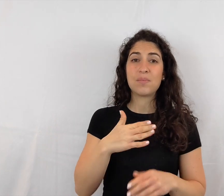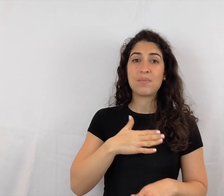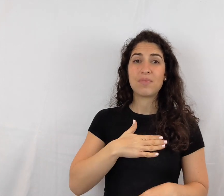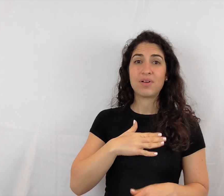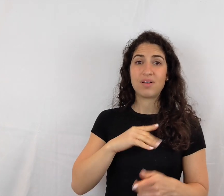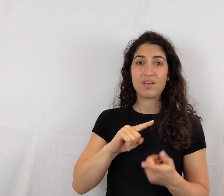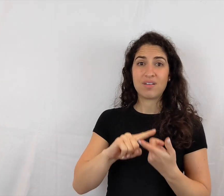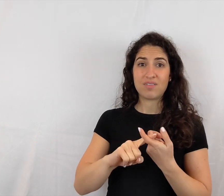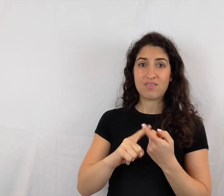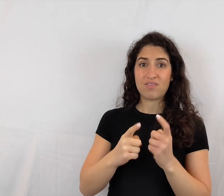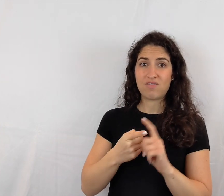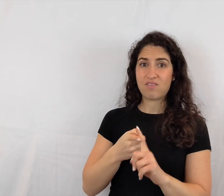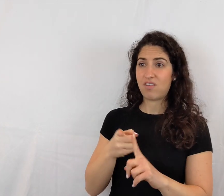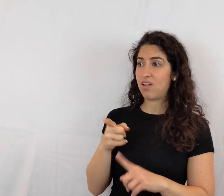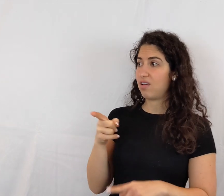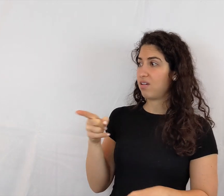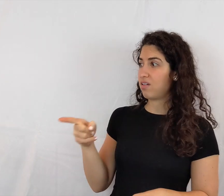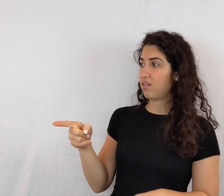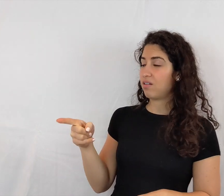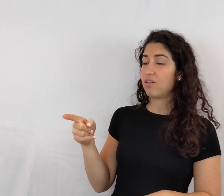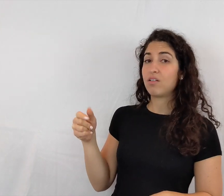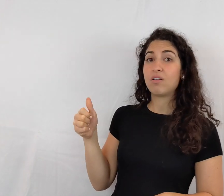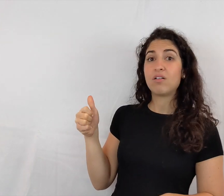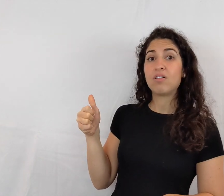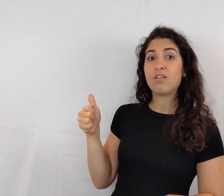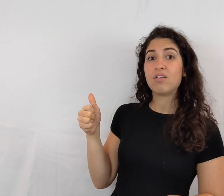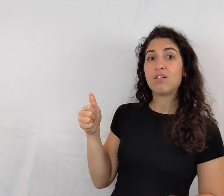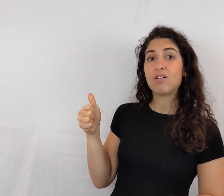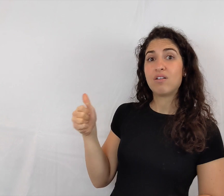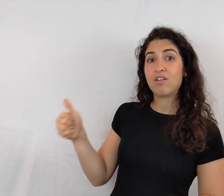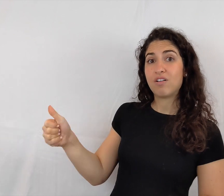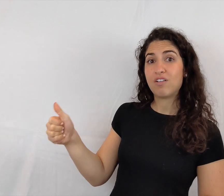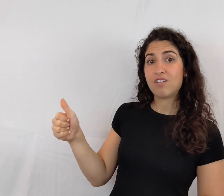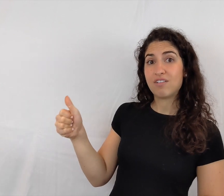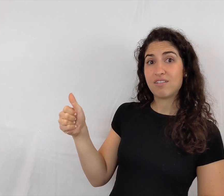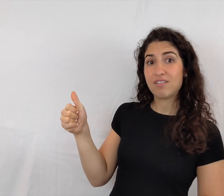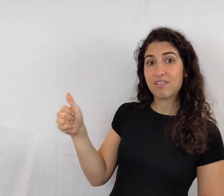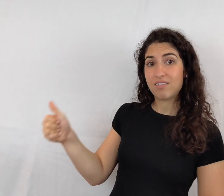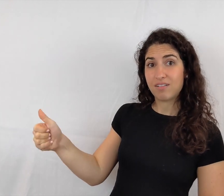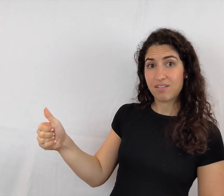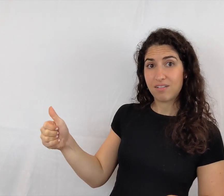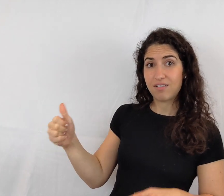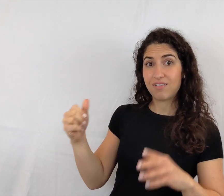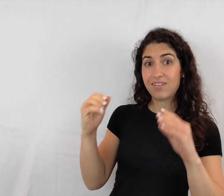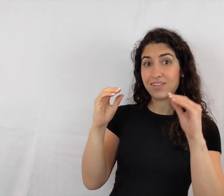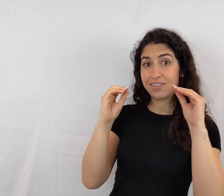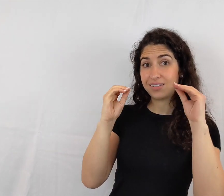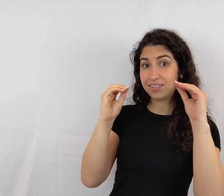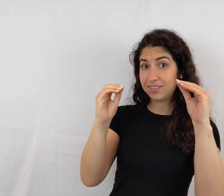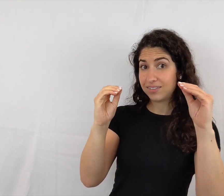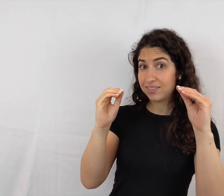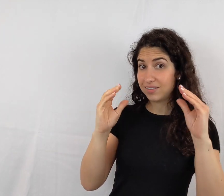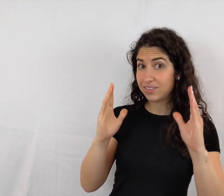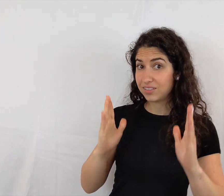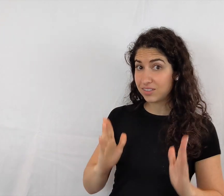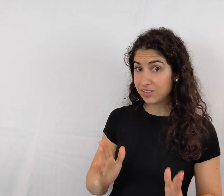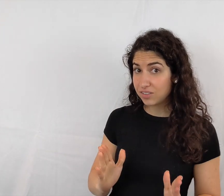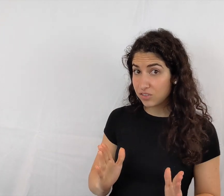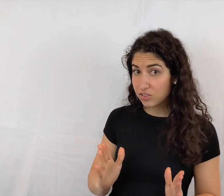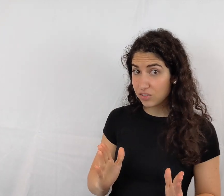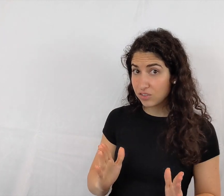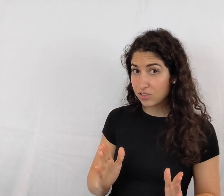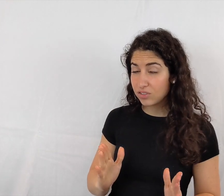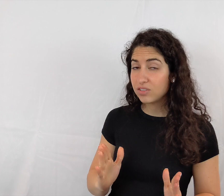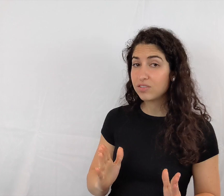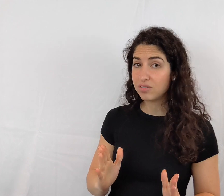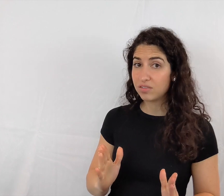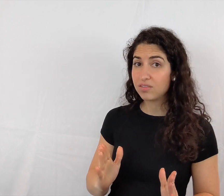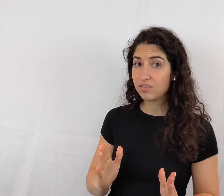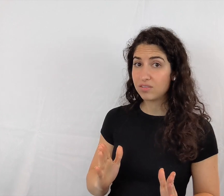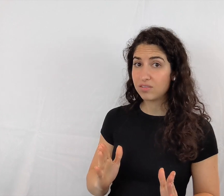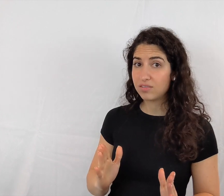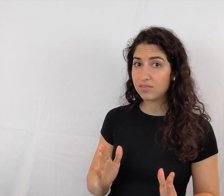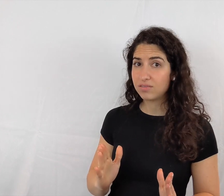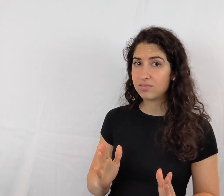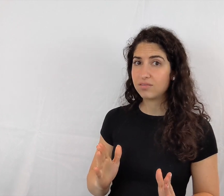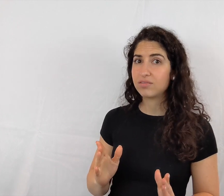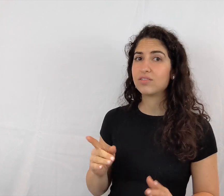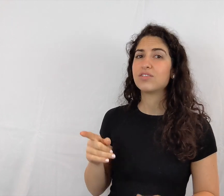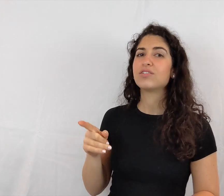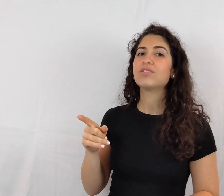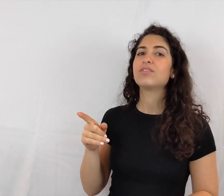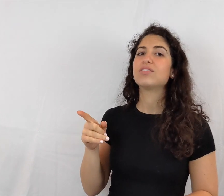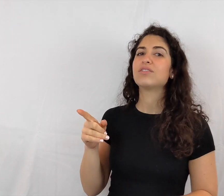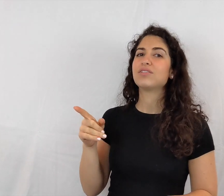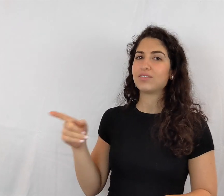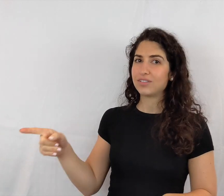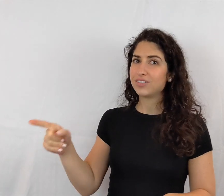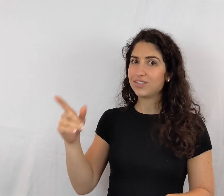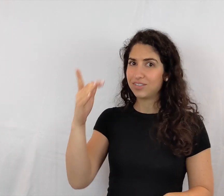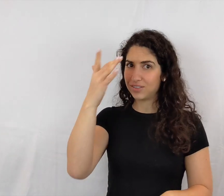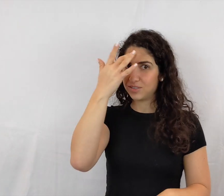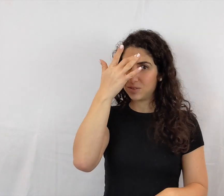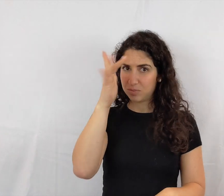My friend, there, herself a teacher, she is smart.